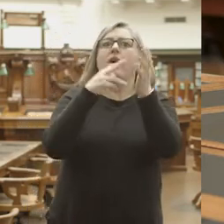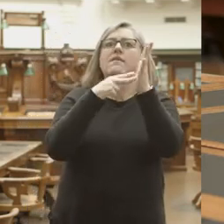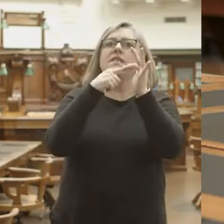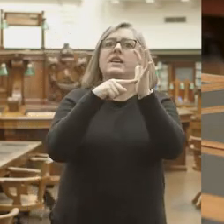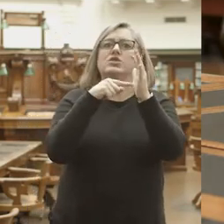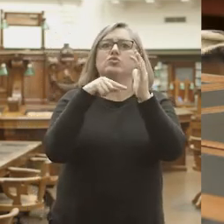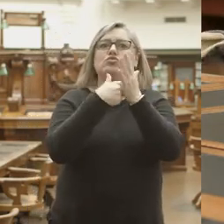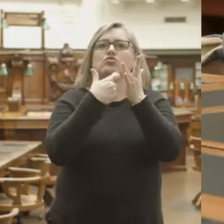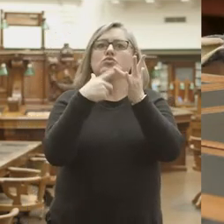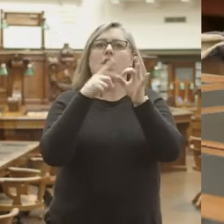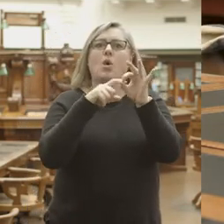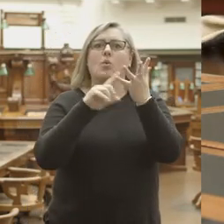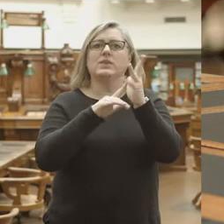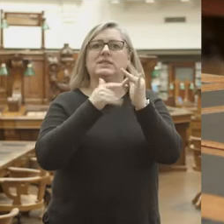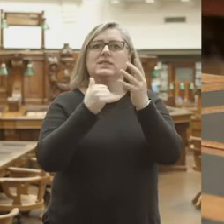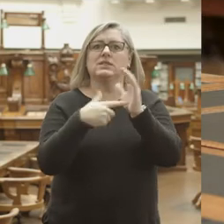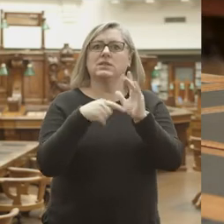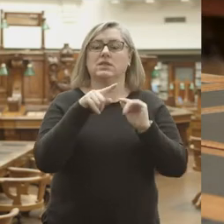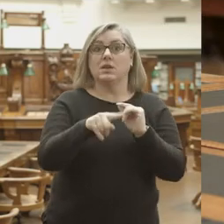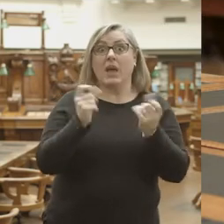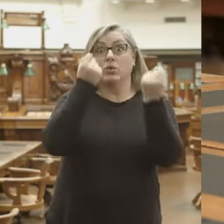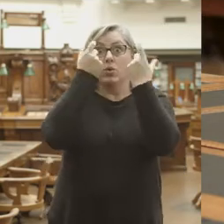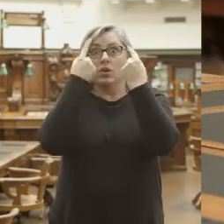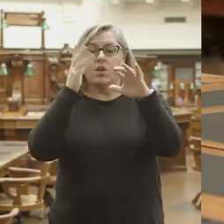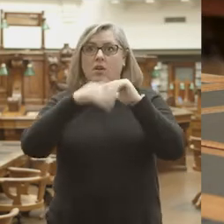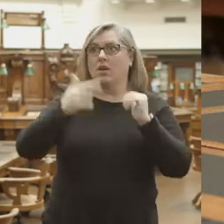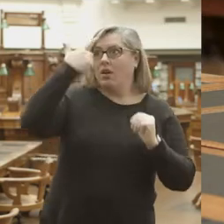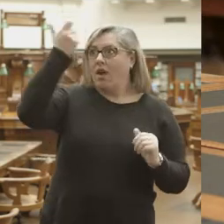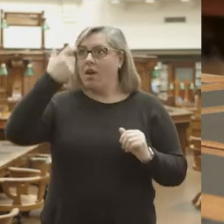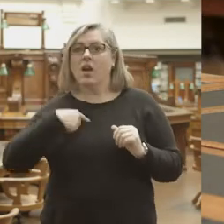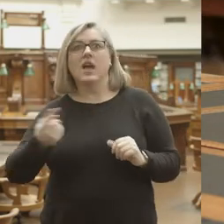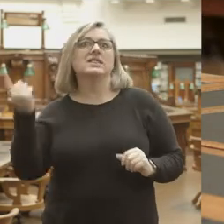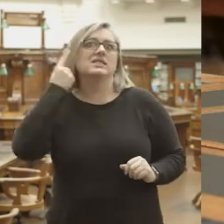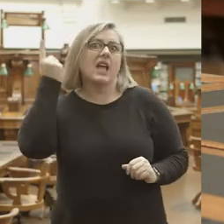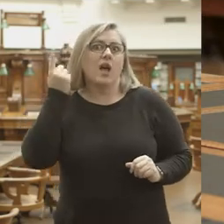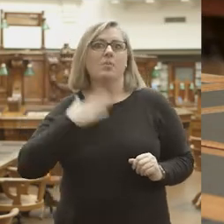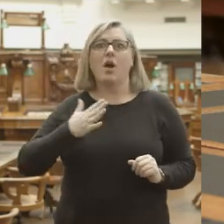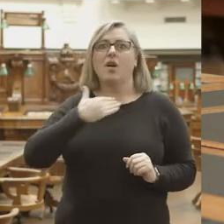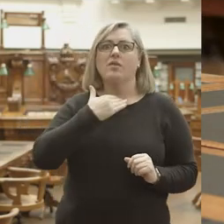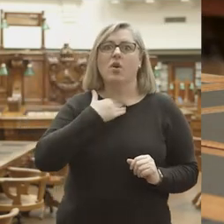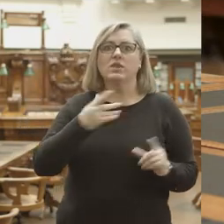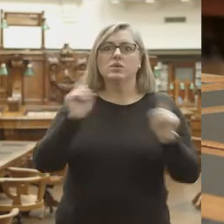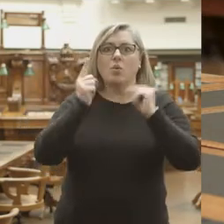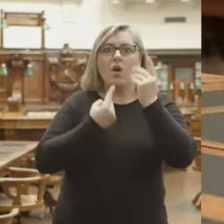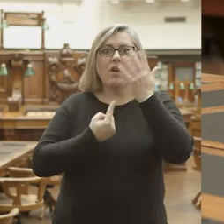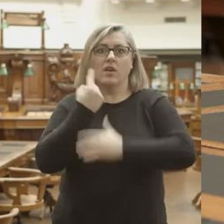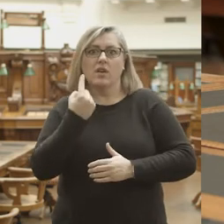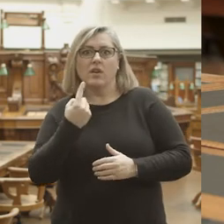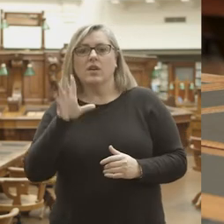but you get the basic idea. Puppet: Oh yeah, good idea. Nicholas: The sound of my voice appears to be coming from the puppet